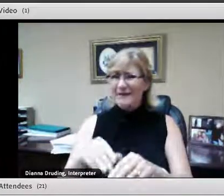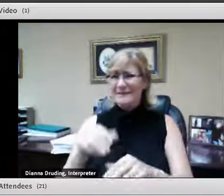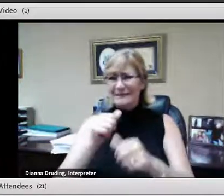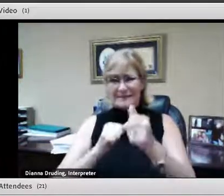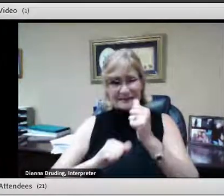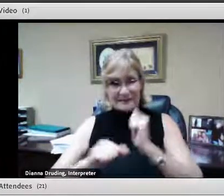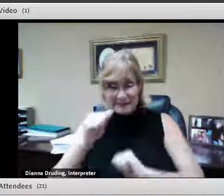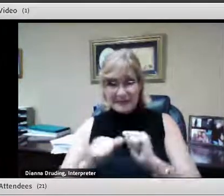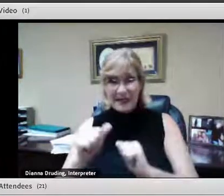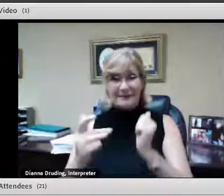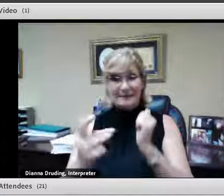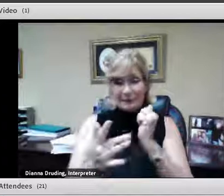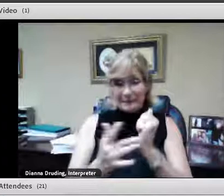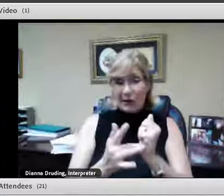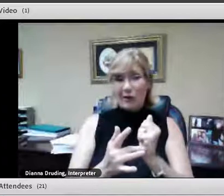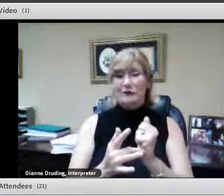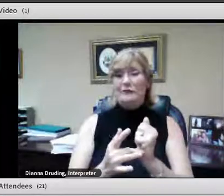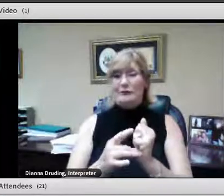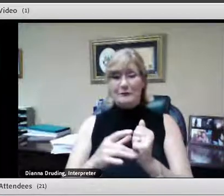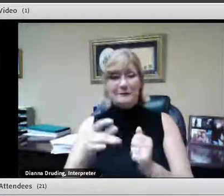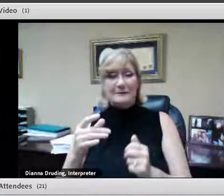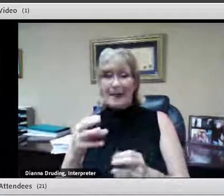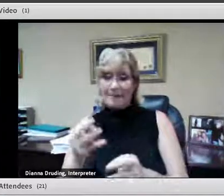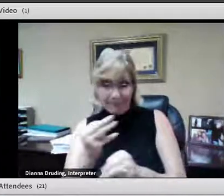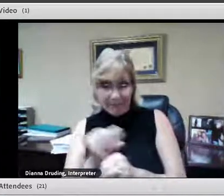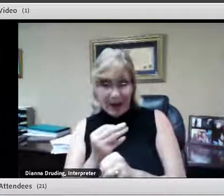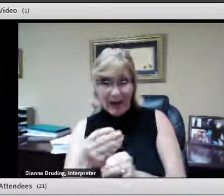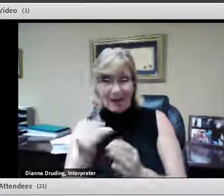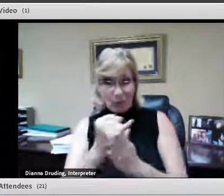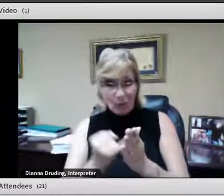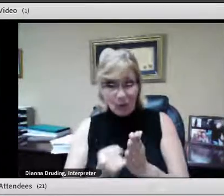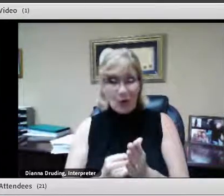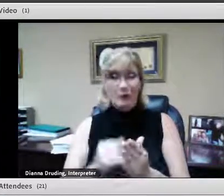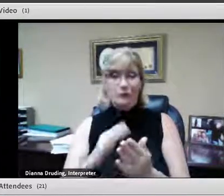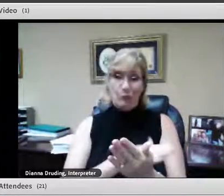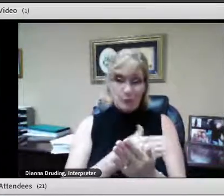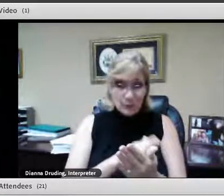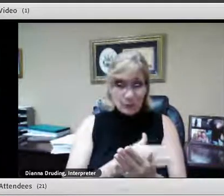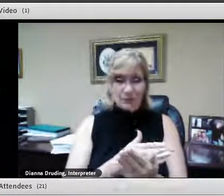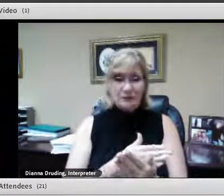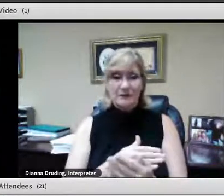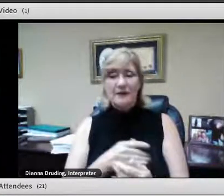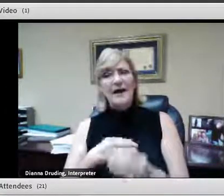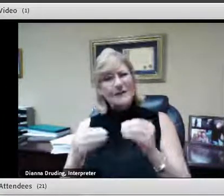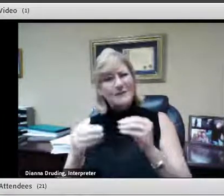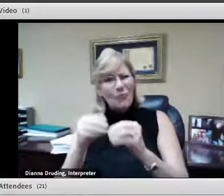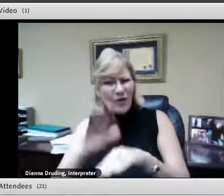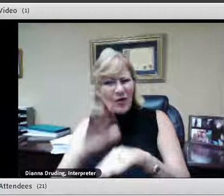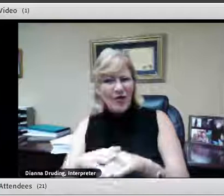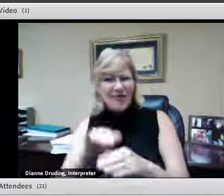although, in our program, we're more music, so we say math and music. It's more than just the subjects.